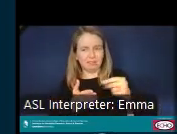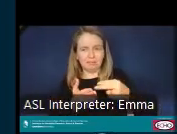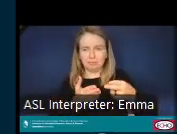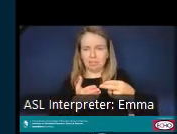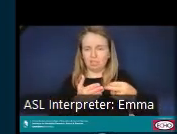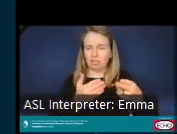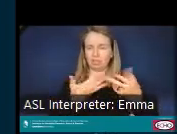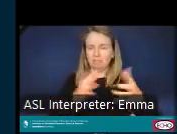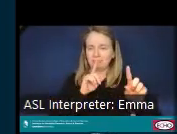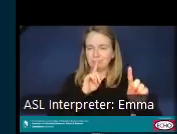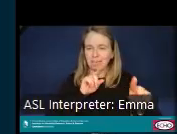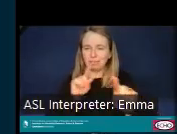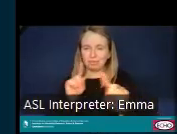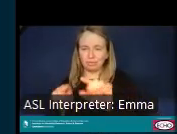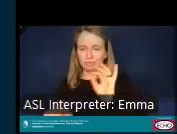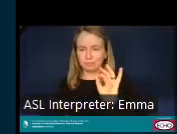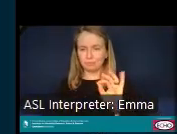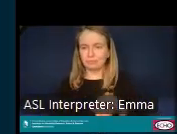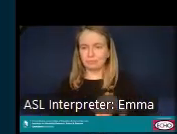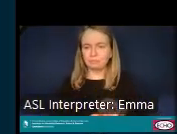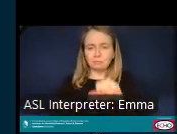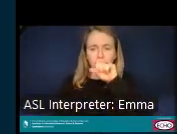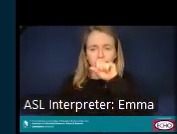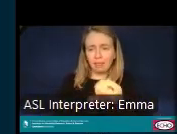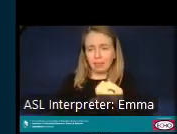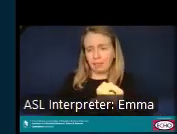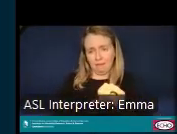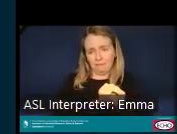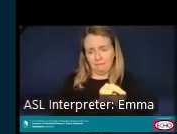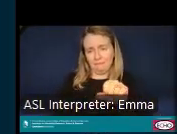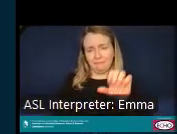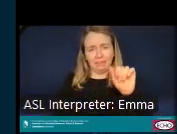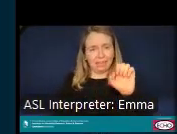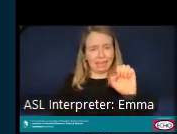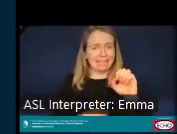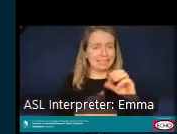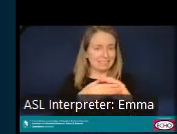get answered. We love case narratives. It's a great way,